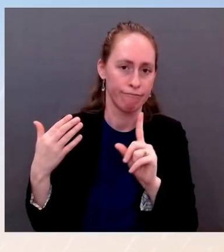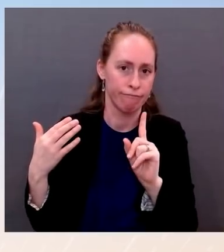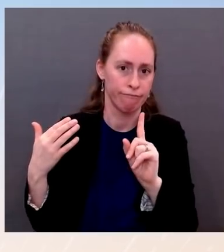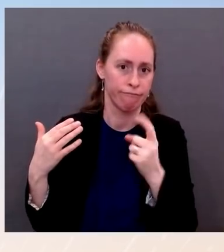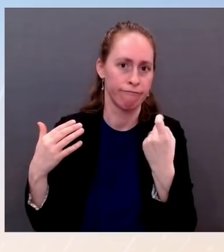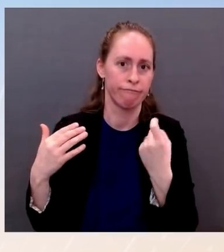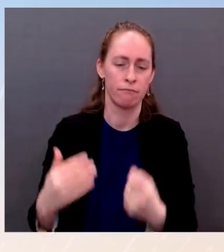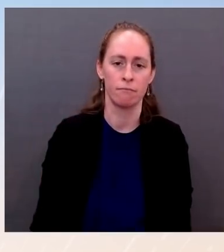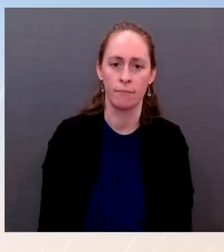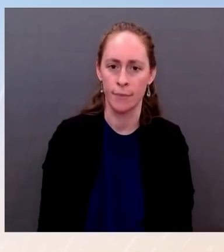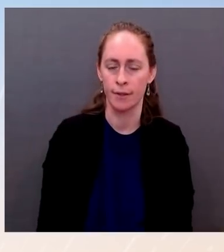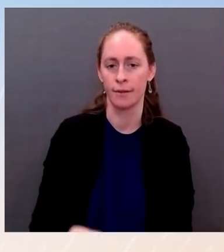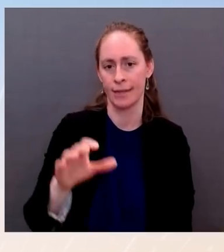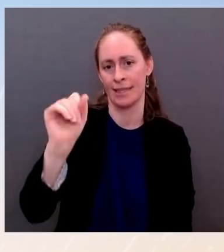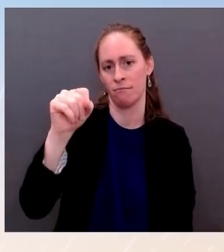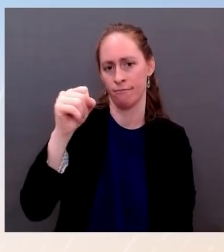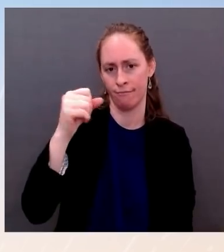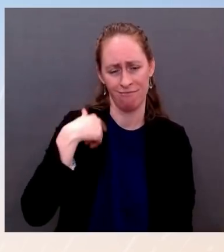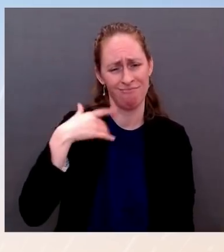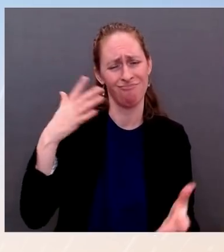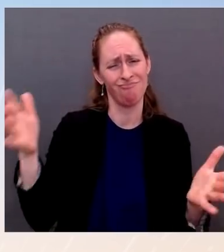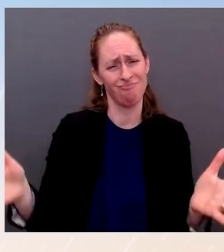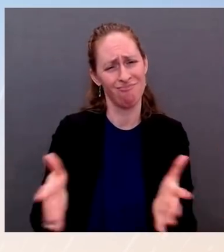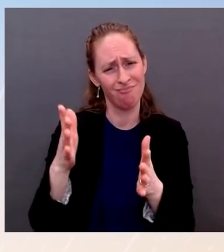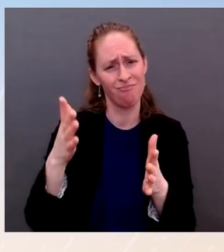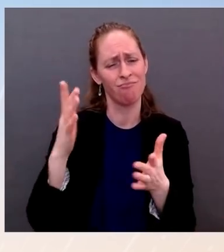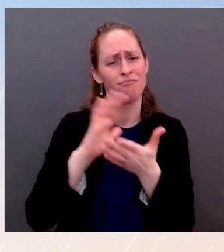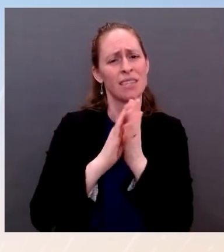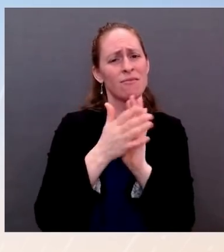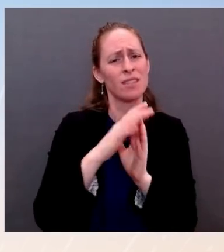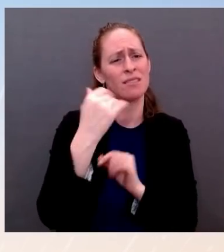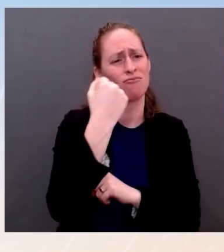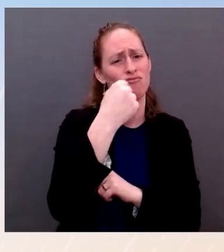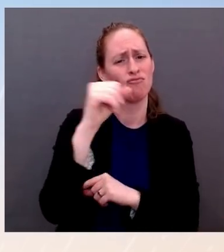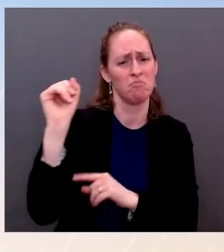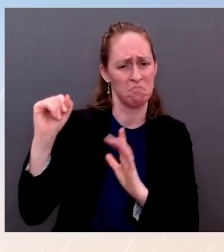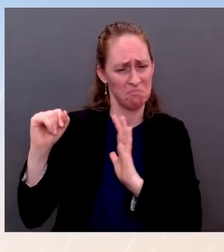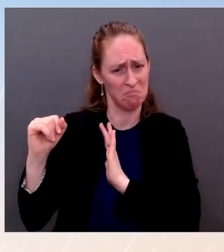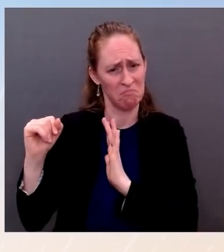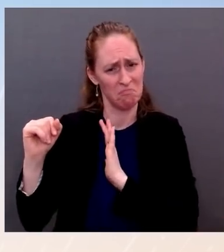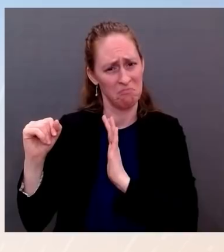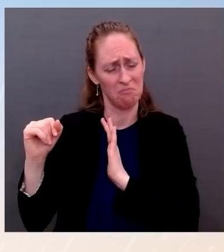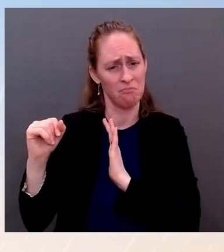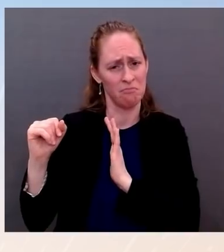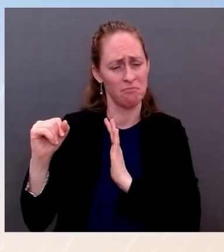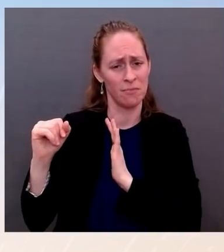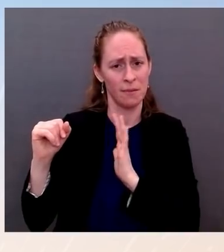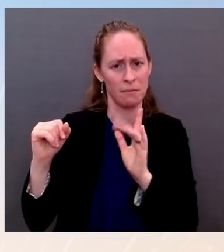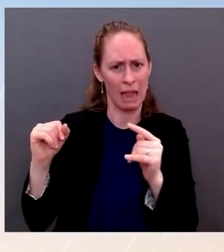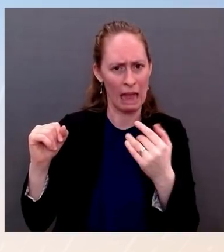is impacting -- has the potential to impact -- and this is why we are very focused on this -- communities; workers being able to travel